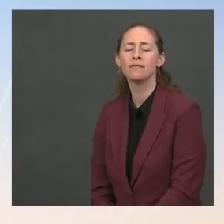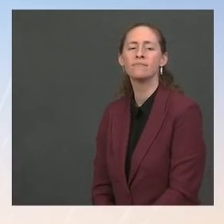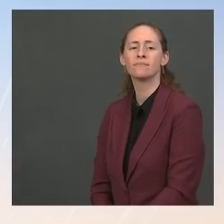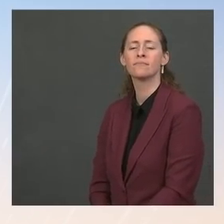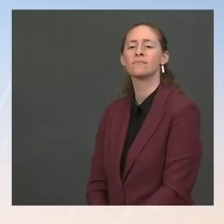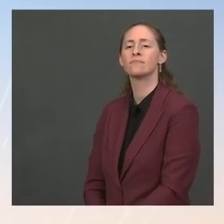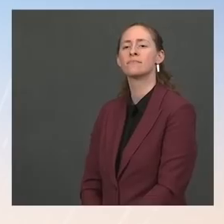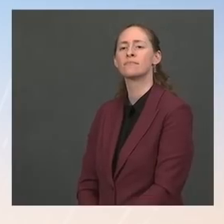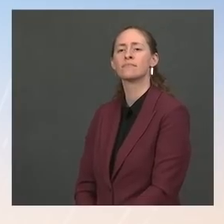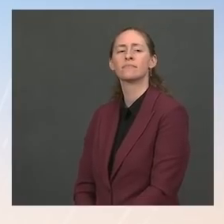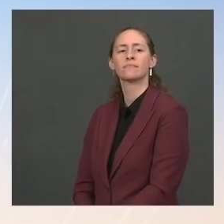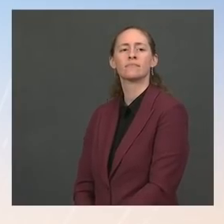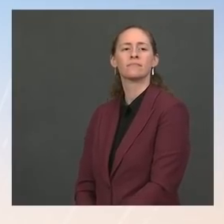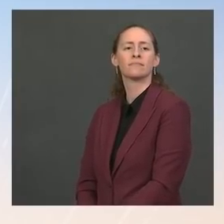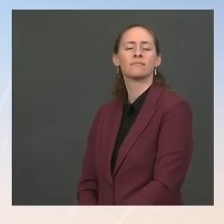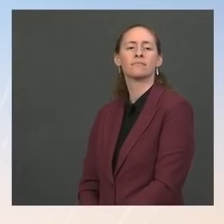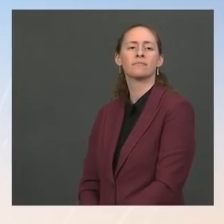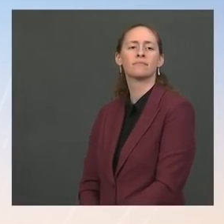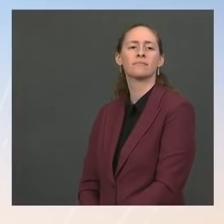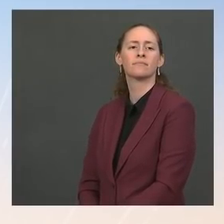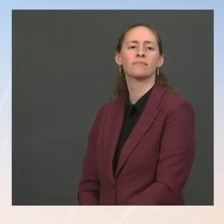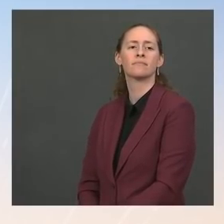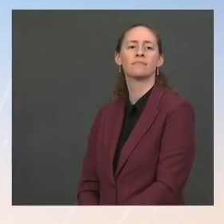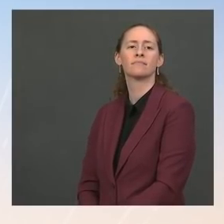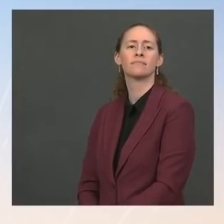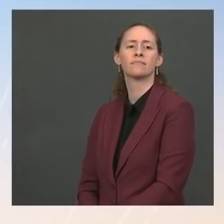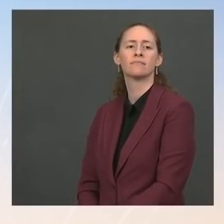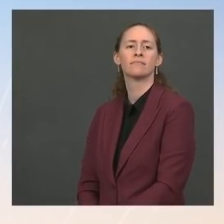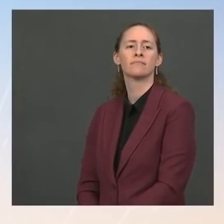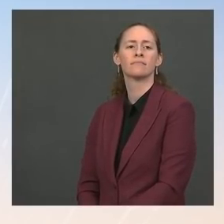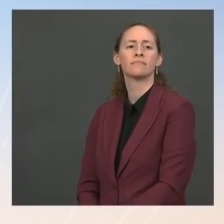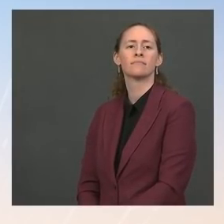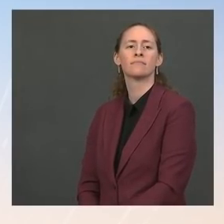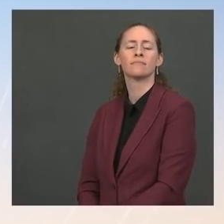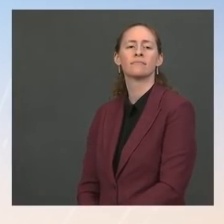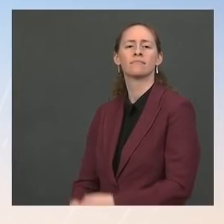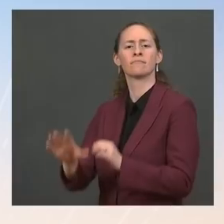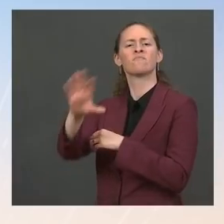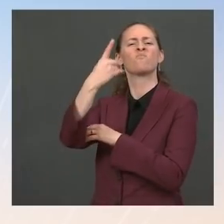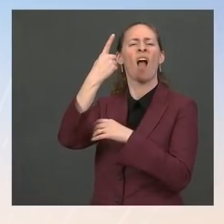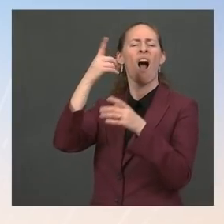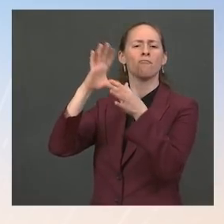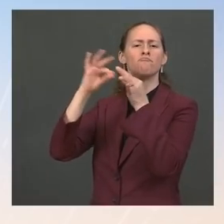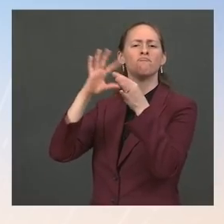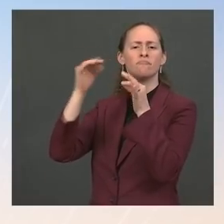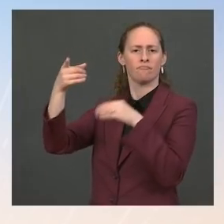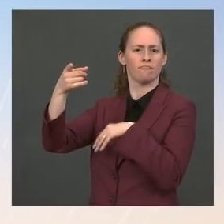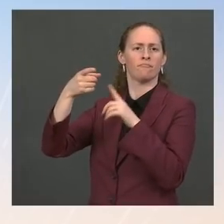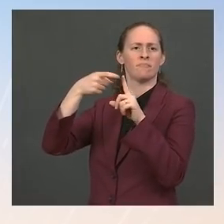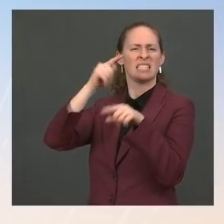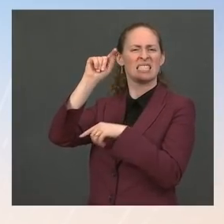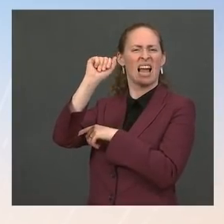that under the Build Back Better plan, most millionaires would get a tax cut; two thirds of people making over a million dollars